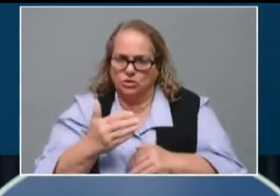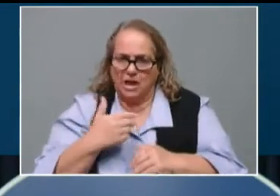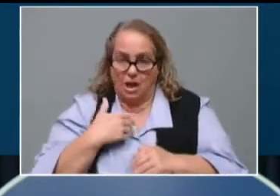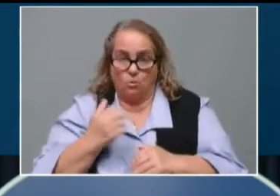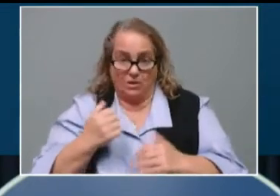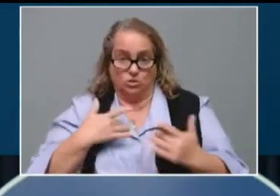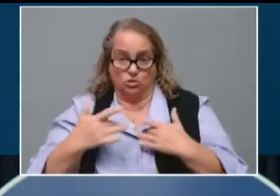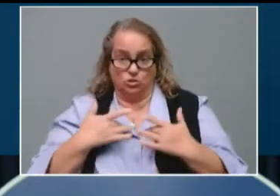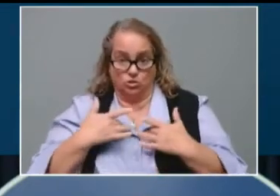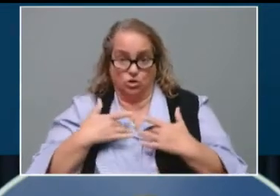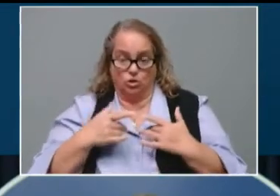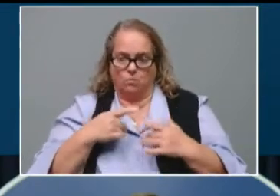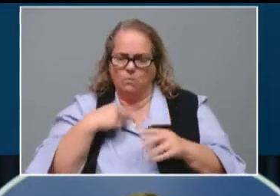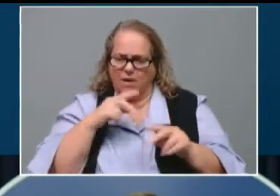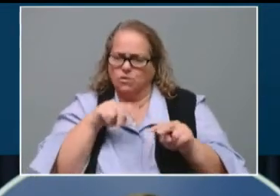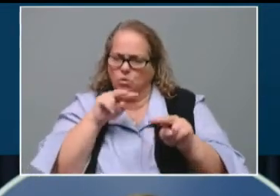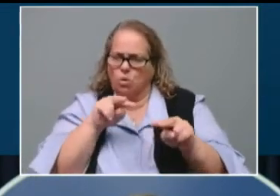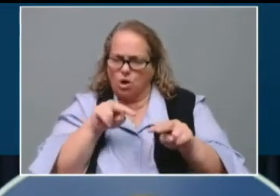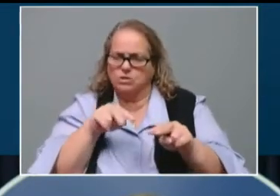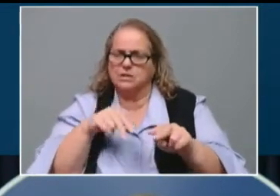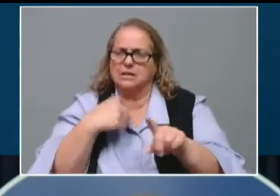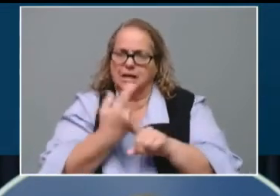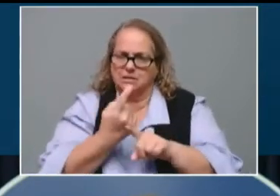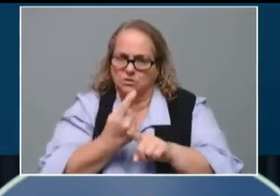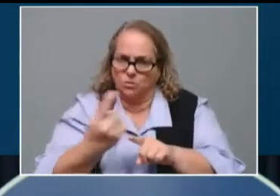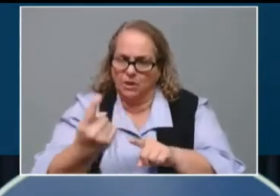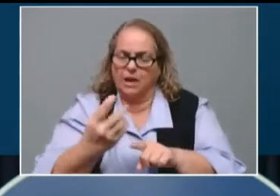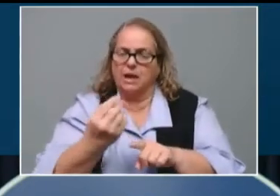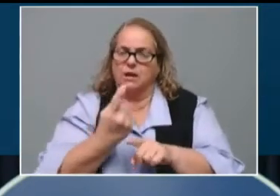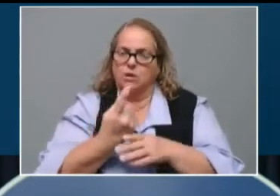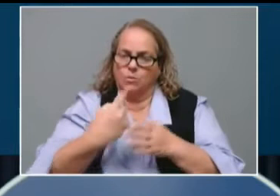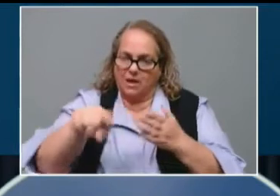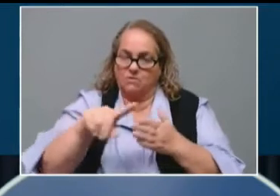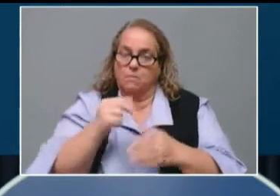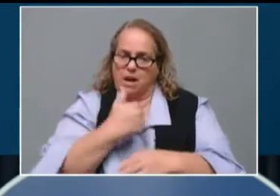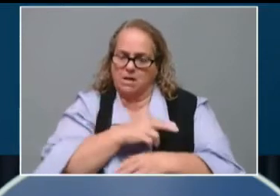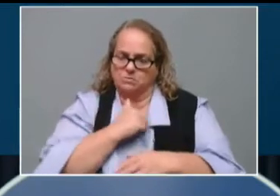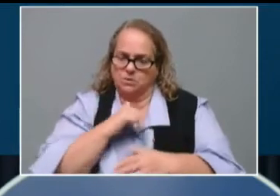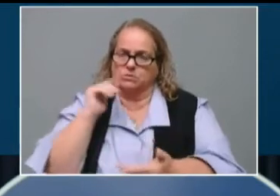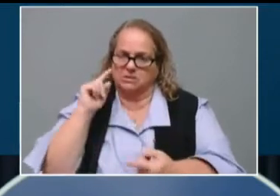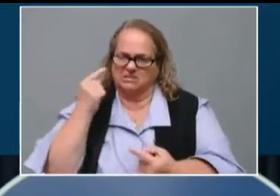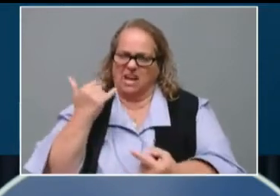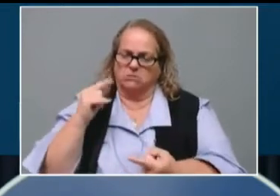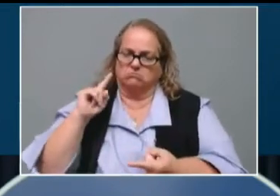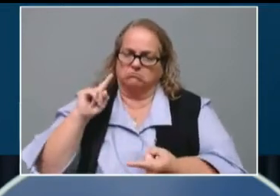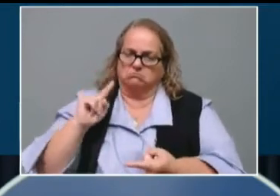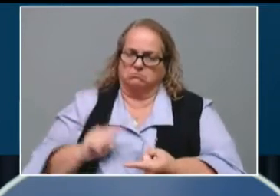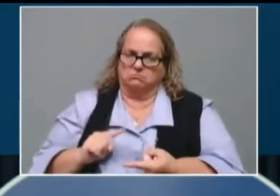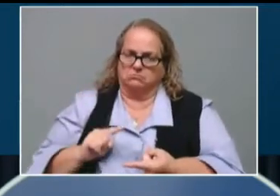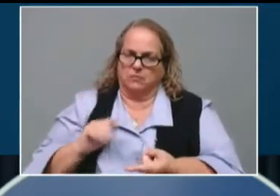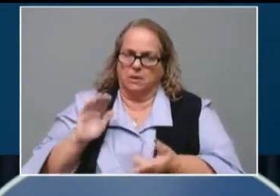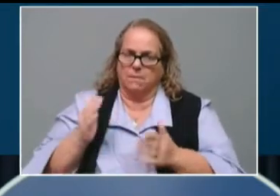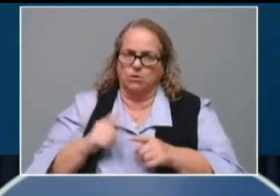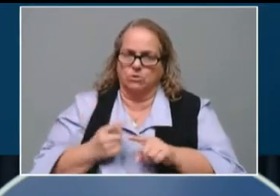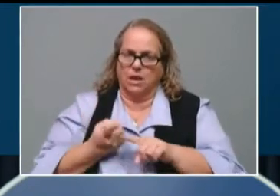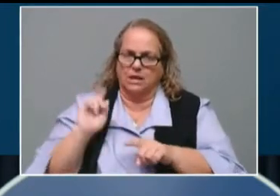week after. But hospitalizations are down compared to last week which is great news. Same thing for the I. C. U.